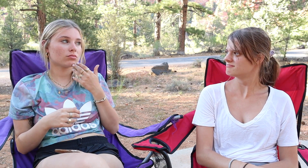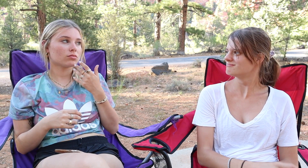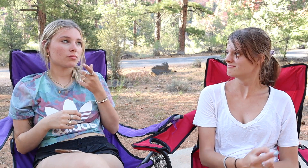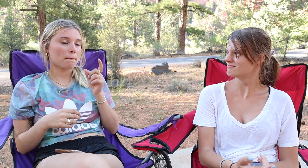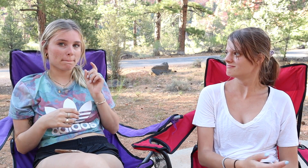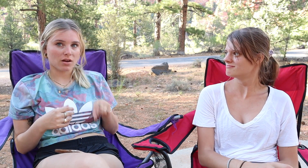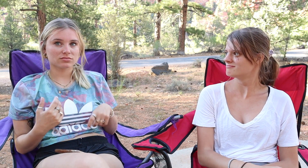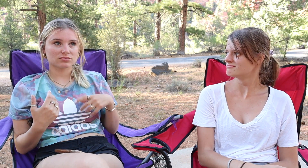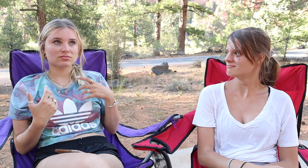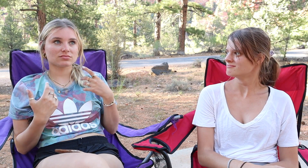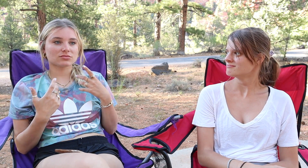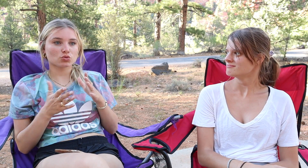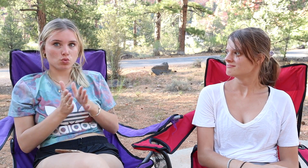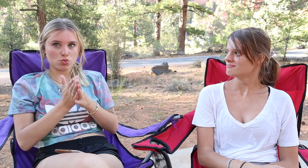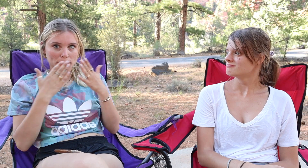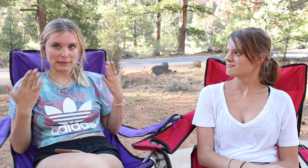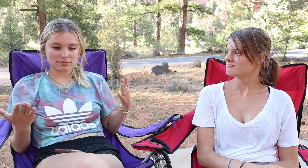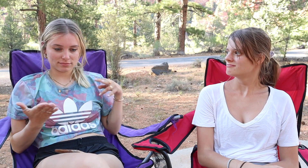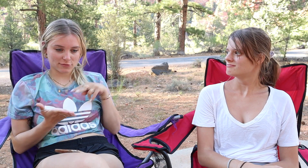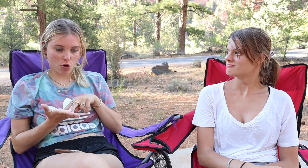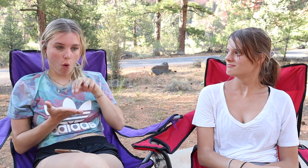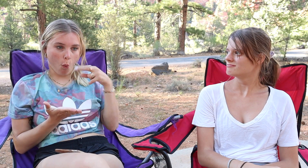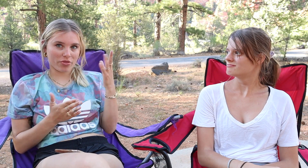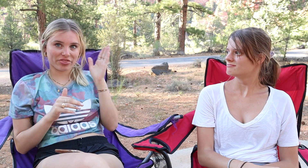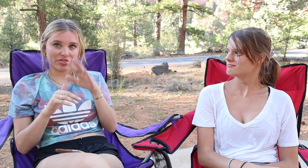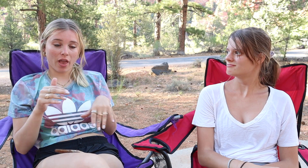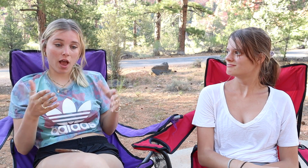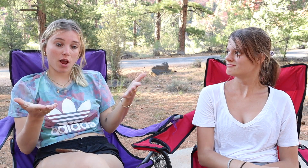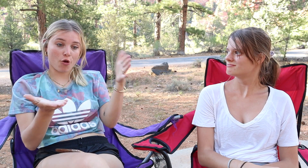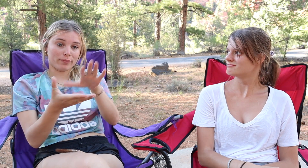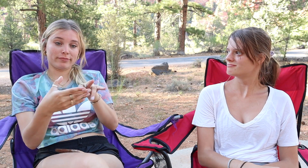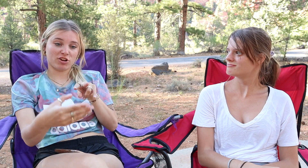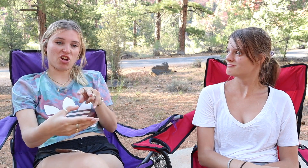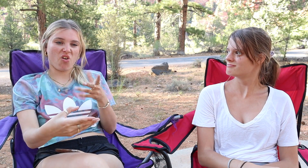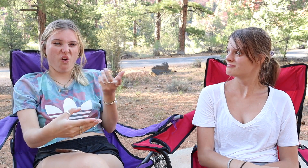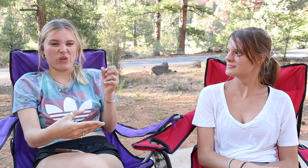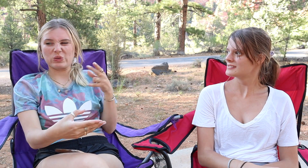you just need to open the book and see inside instead of just taking a look on the cover